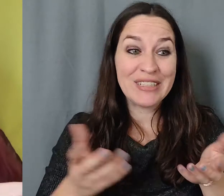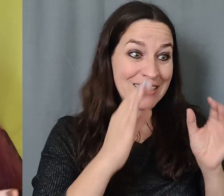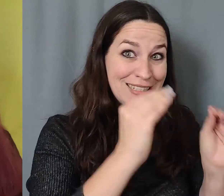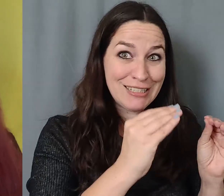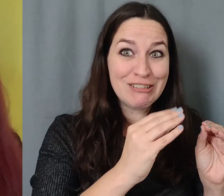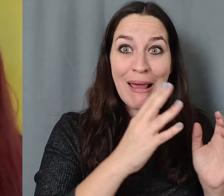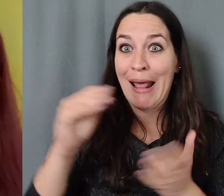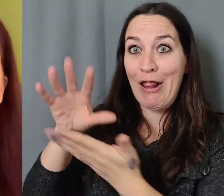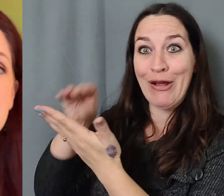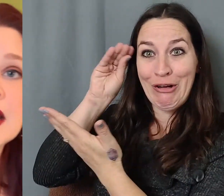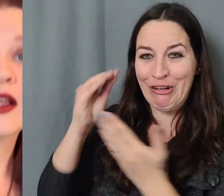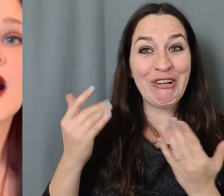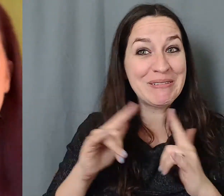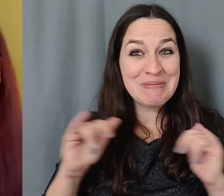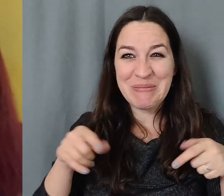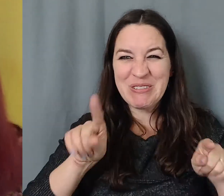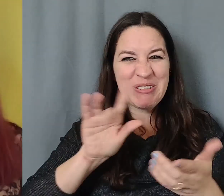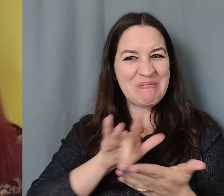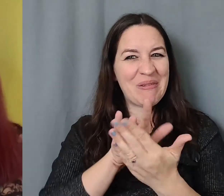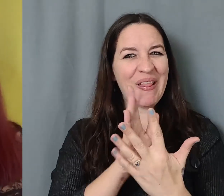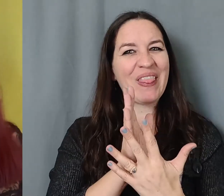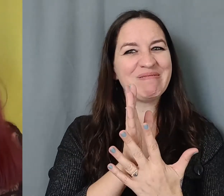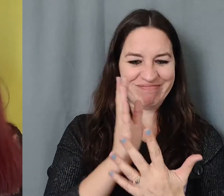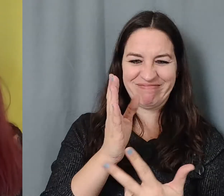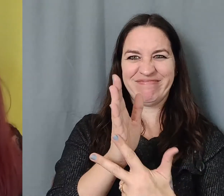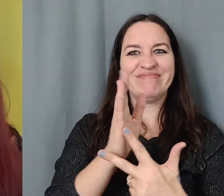give. And so, again, kind of with this idea of being where you are,